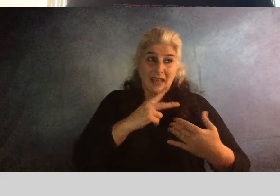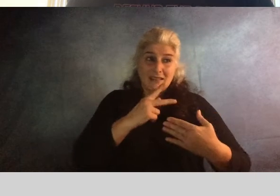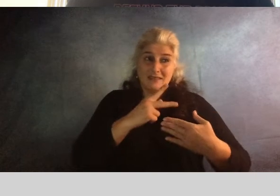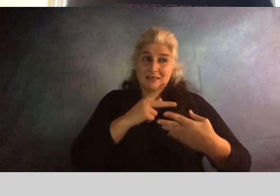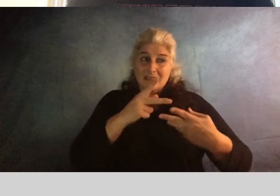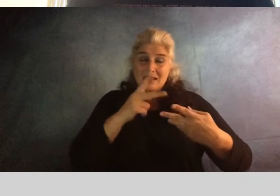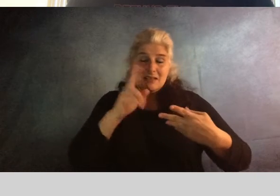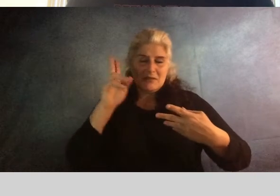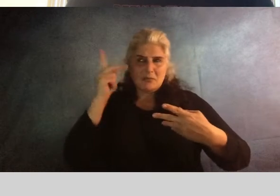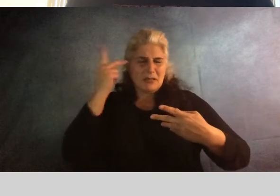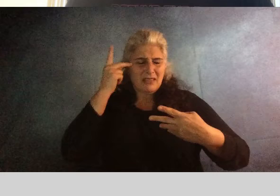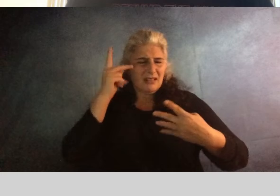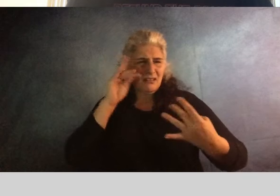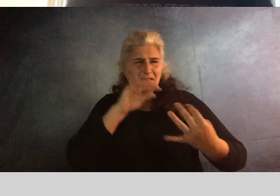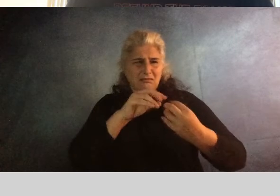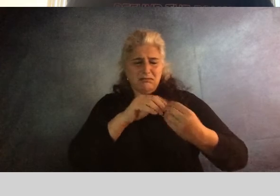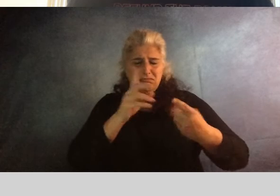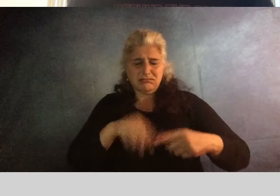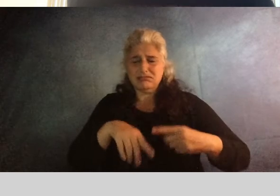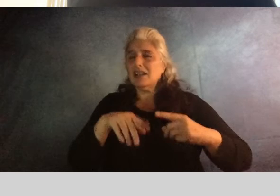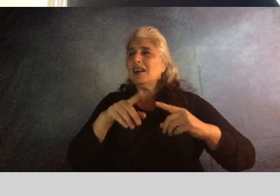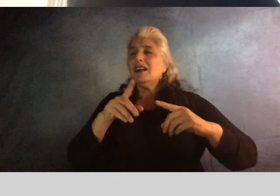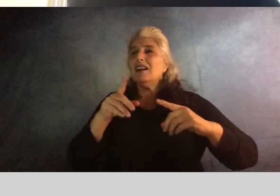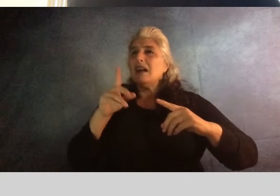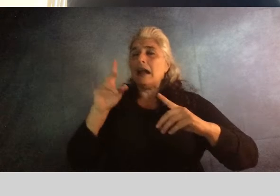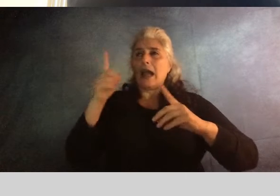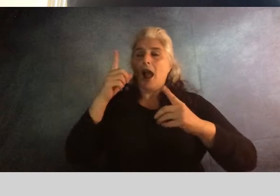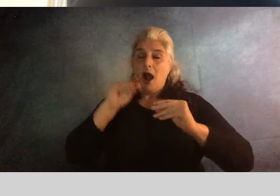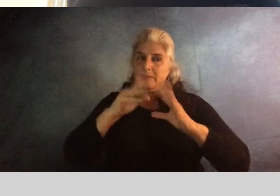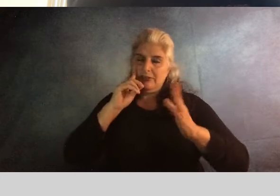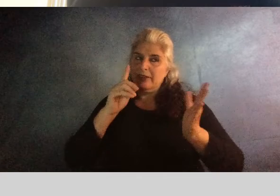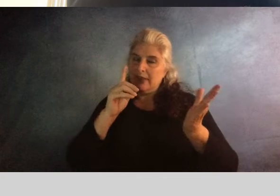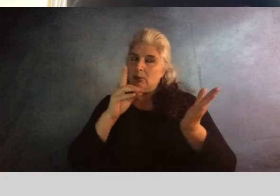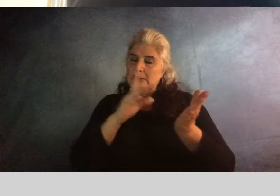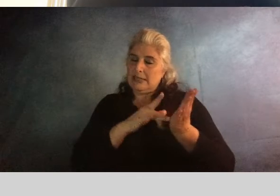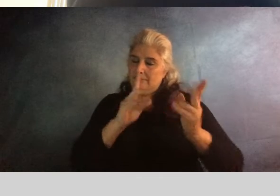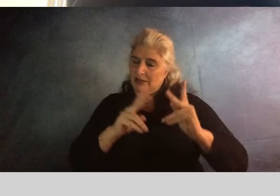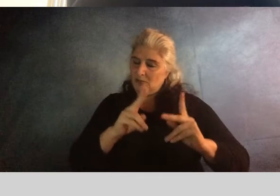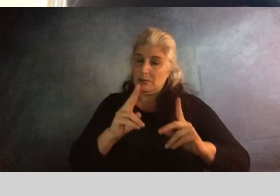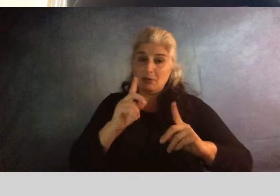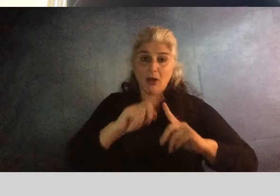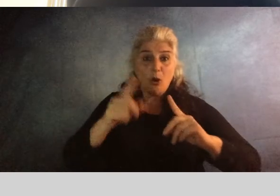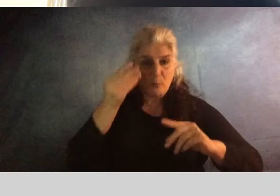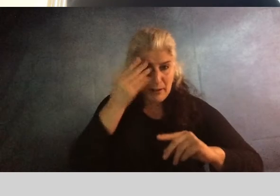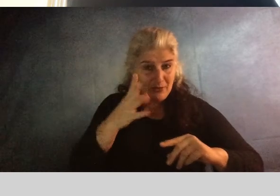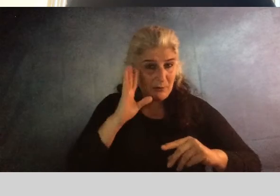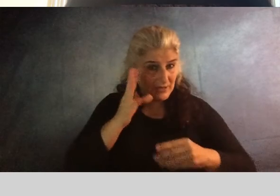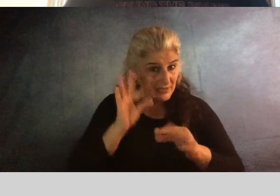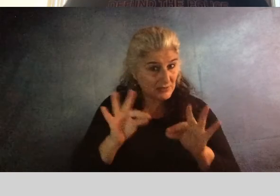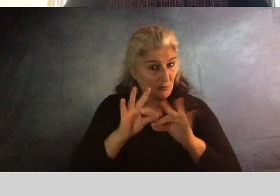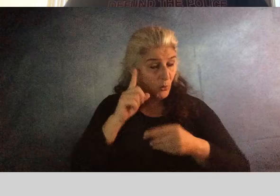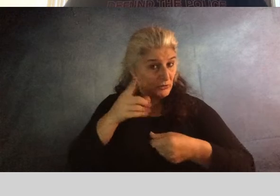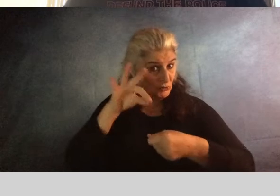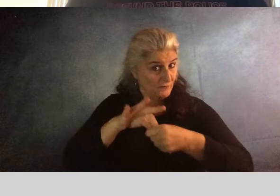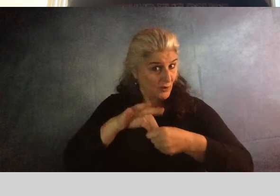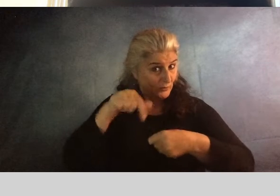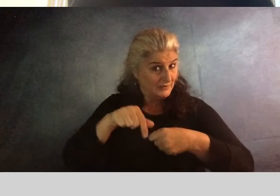and on a completely related note, don't forget to vote in November. Check out OTF's website for the latest updates. Last year, the Packaging Work Group also applied for